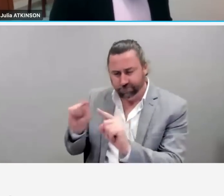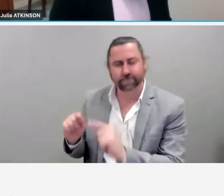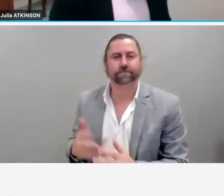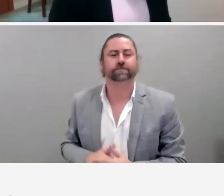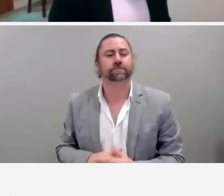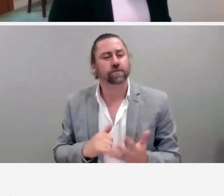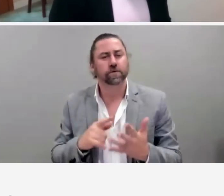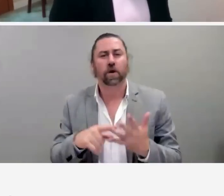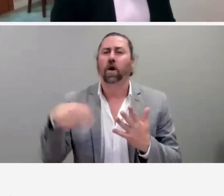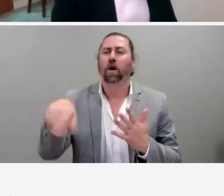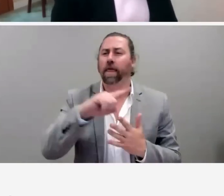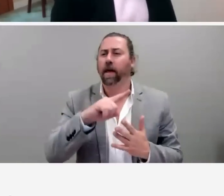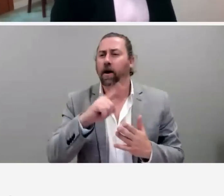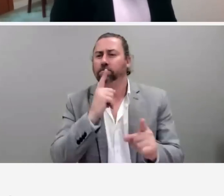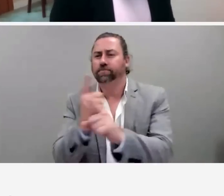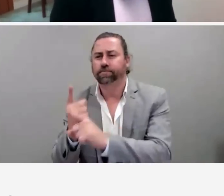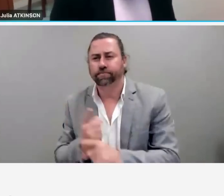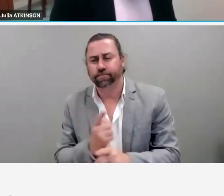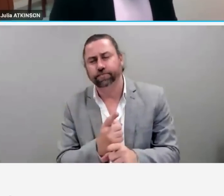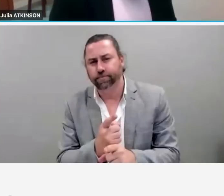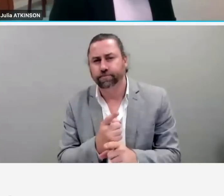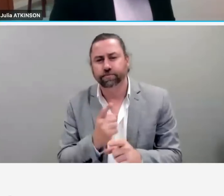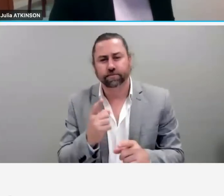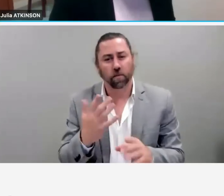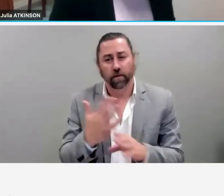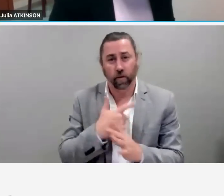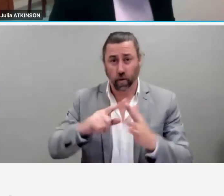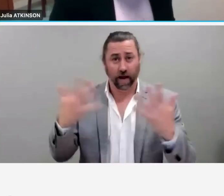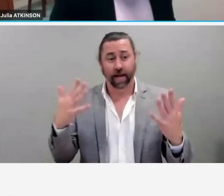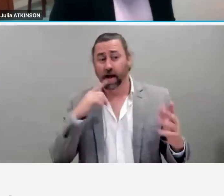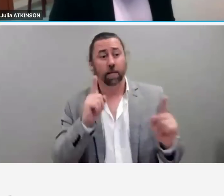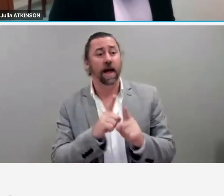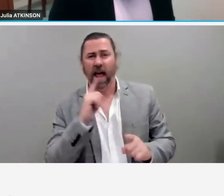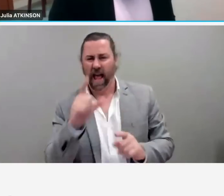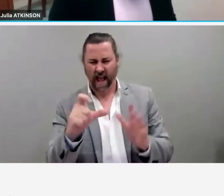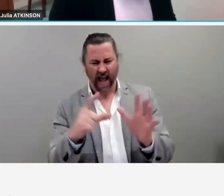preferred - as a starting point before we get into anything else they didn't like the term care manager.